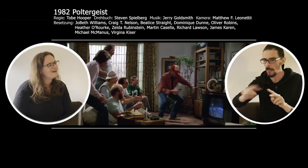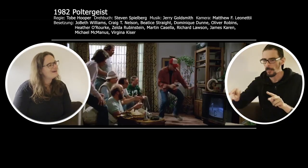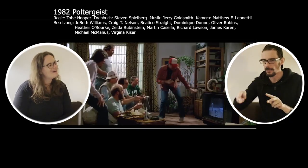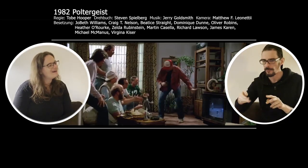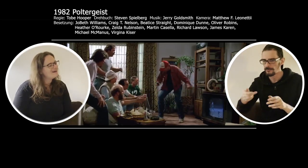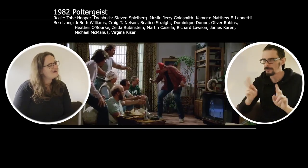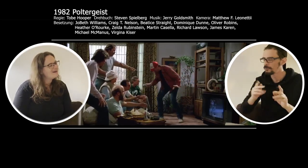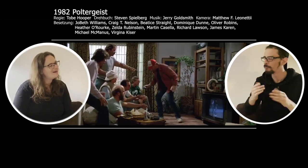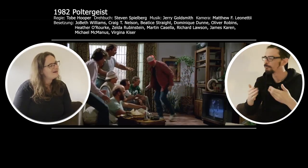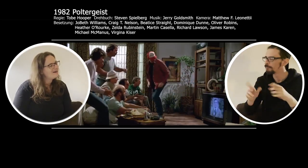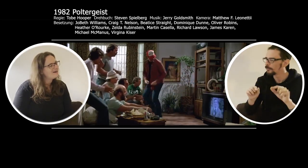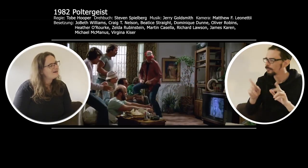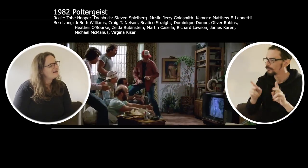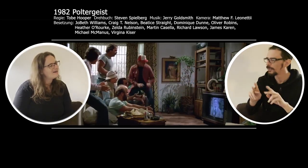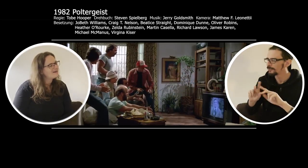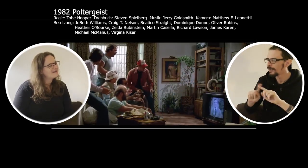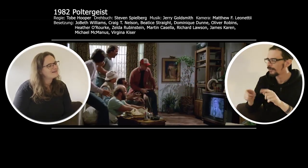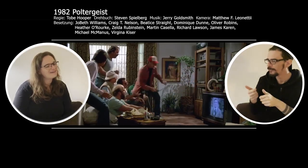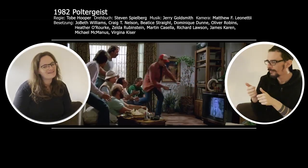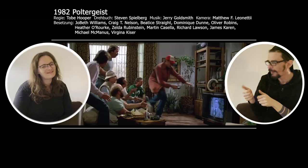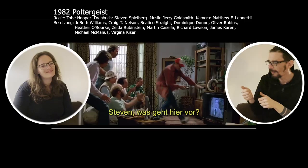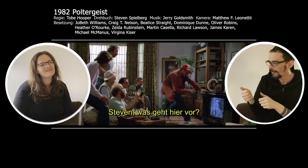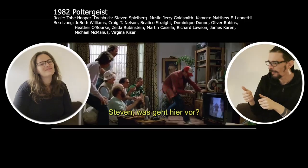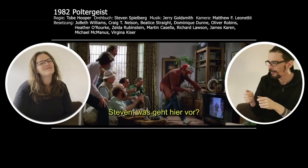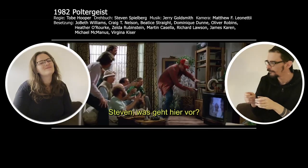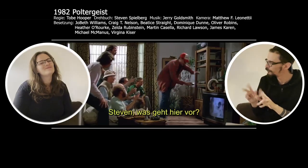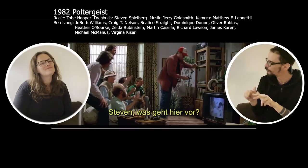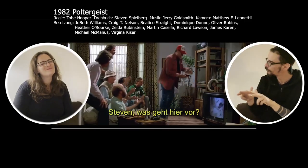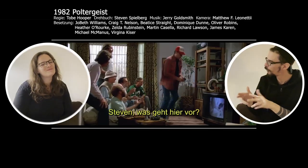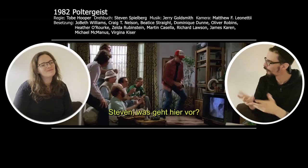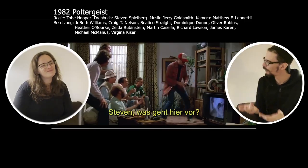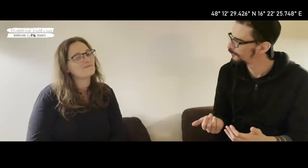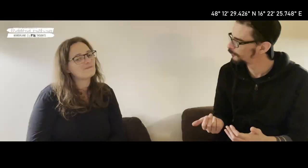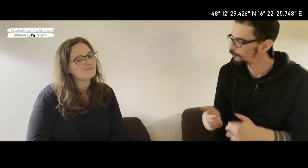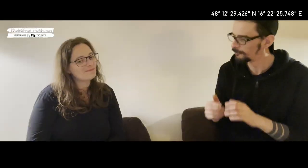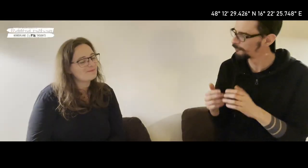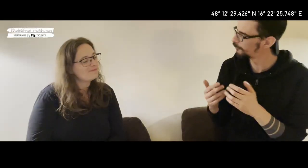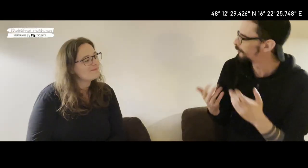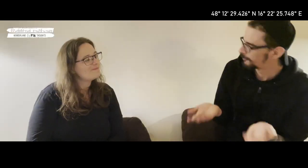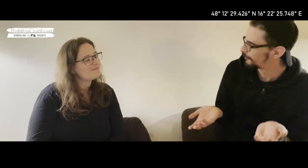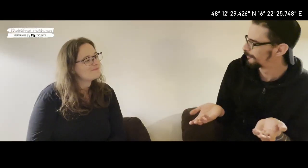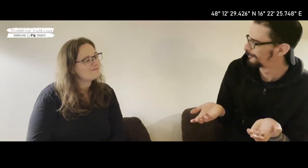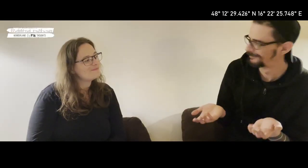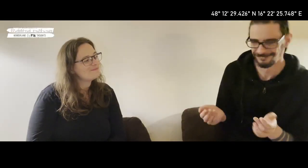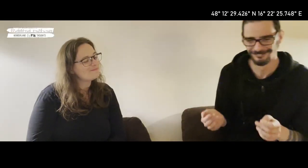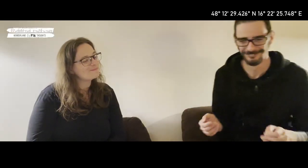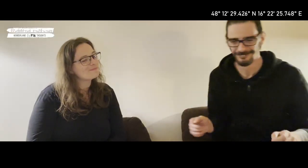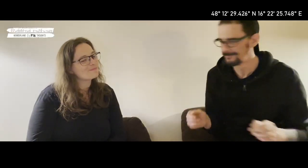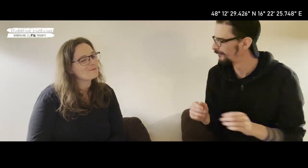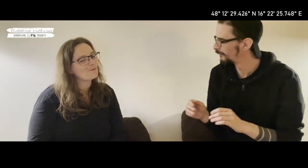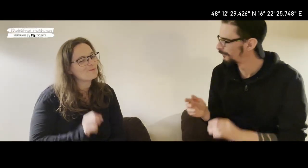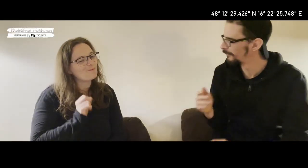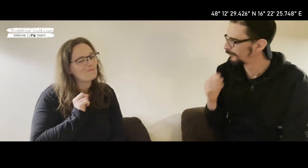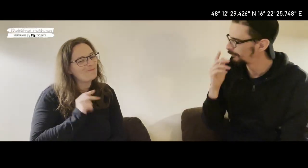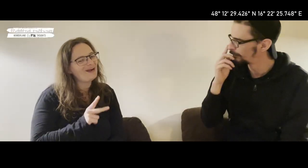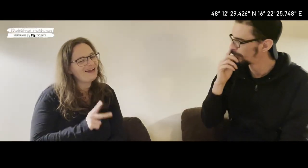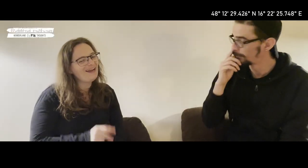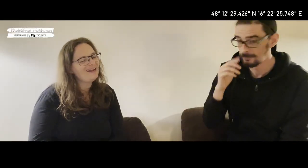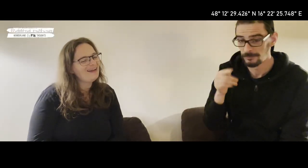This made it possible to manipulate other people's programs. Ahhh?! Ta-da! Oh-kay.